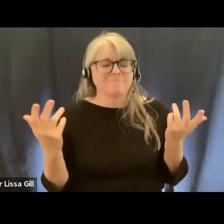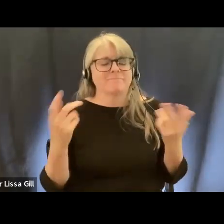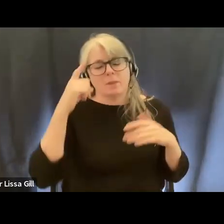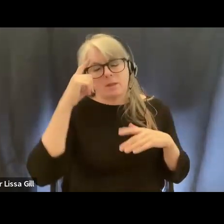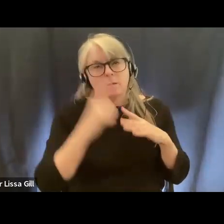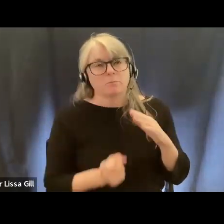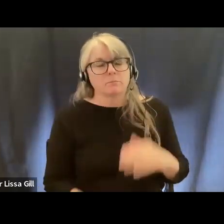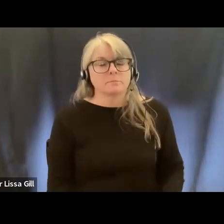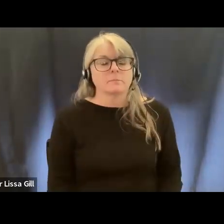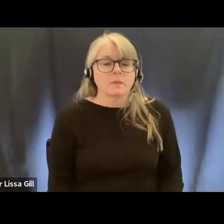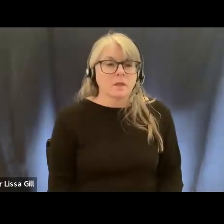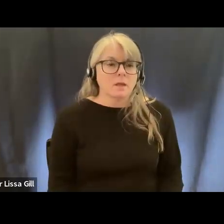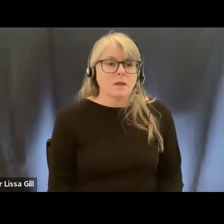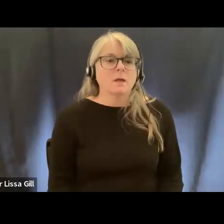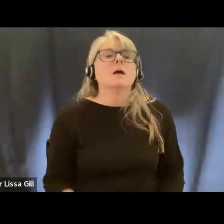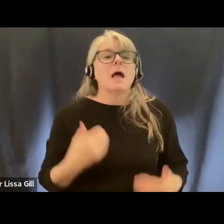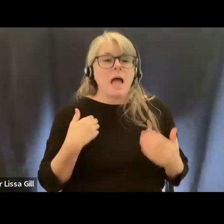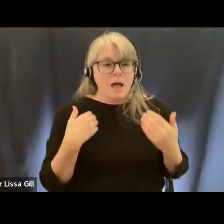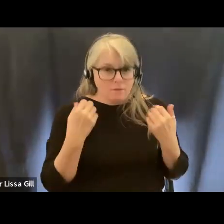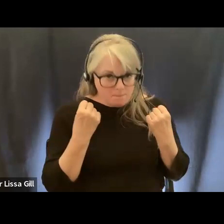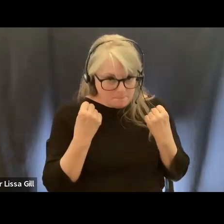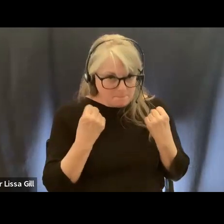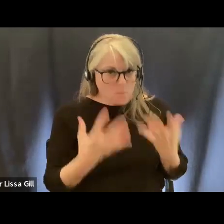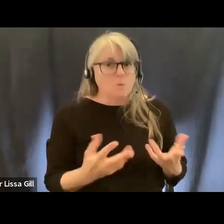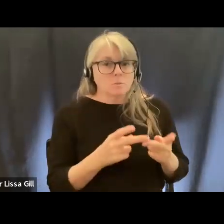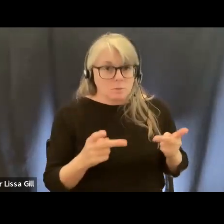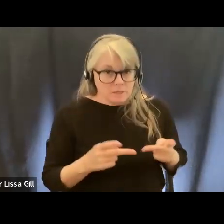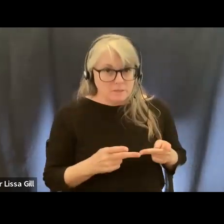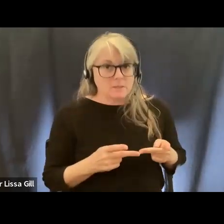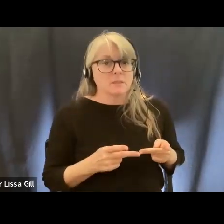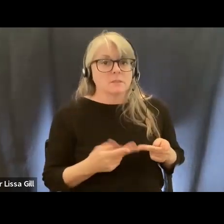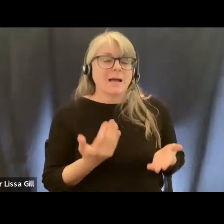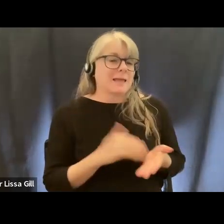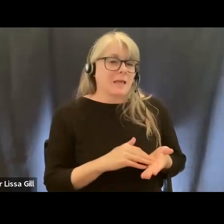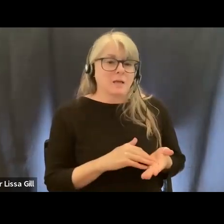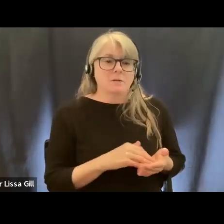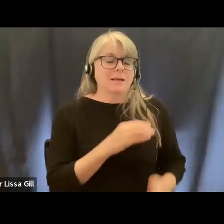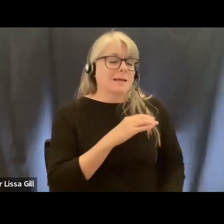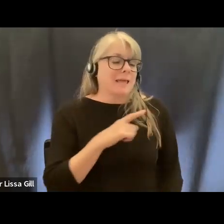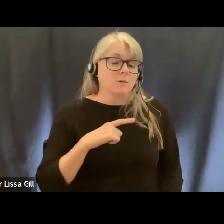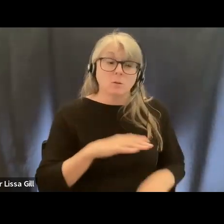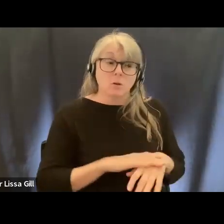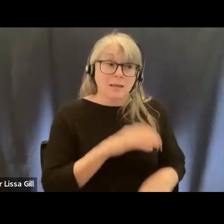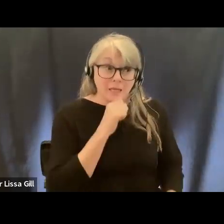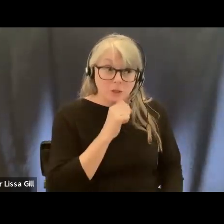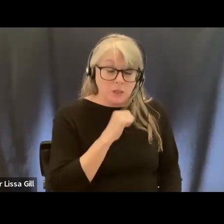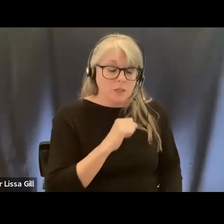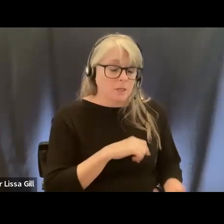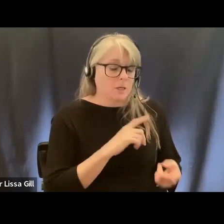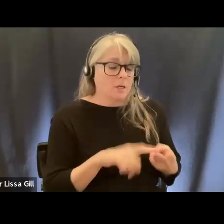There's multiple places. That again like a council of aging. You're not in way.